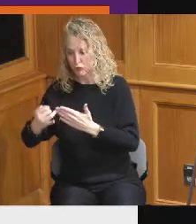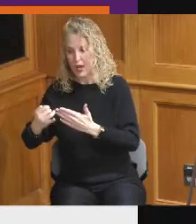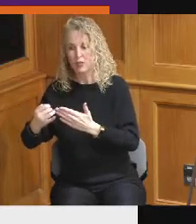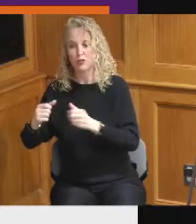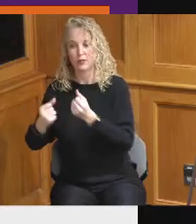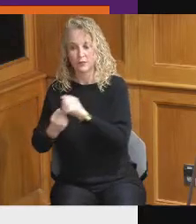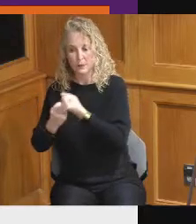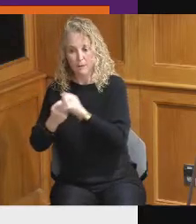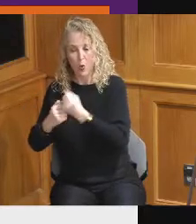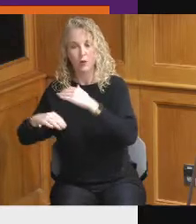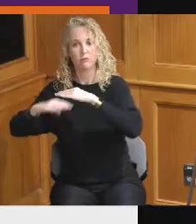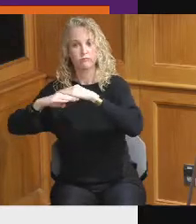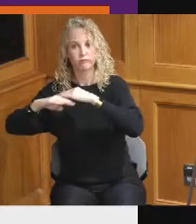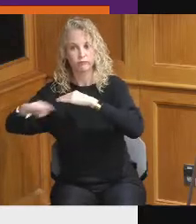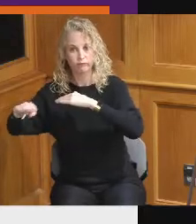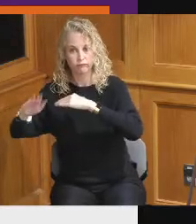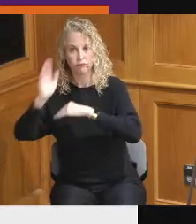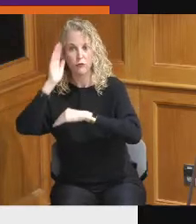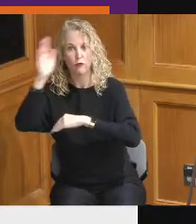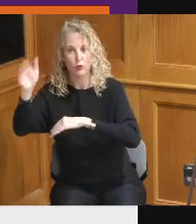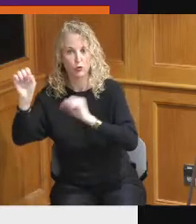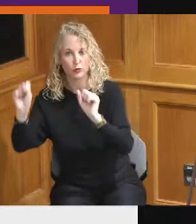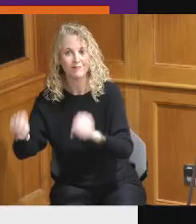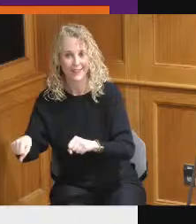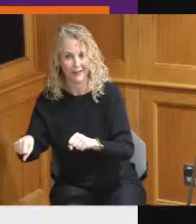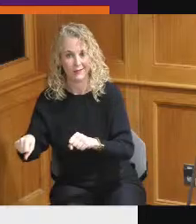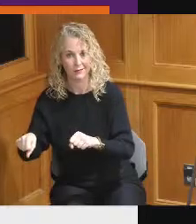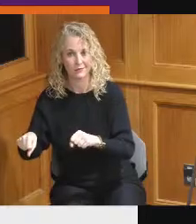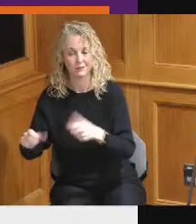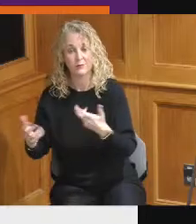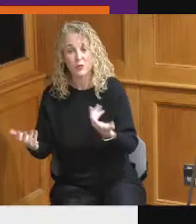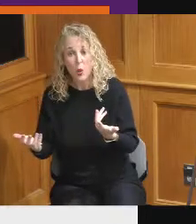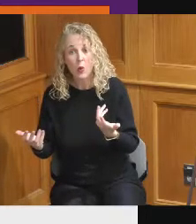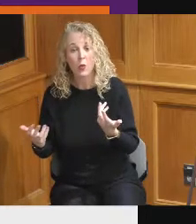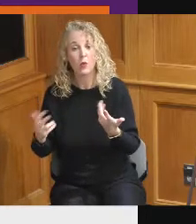here and this is the type of thing we would be willing to support and building and managing that